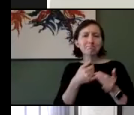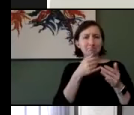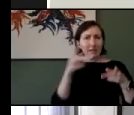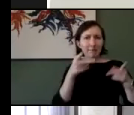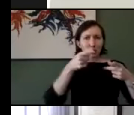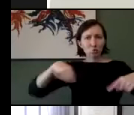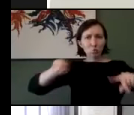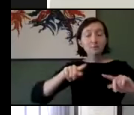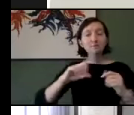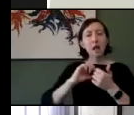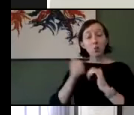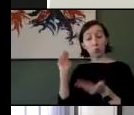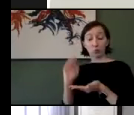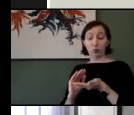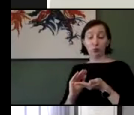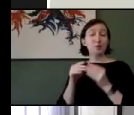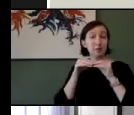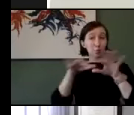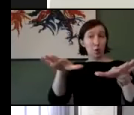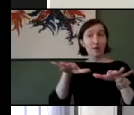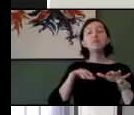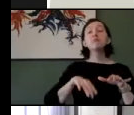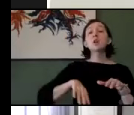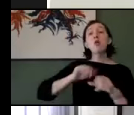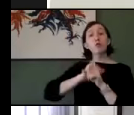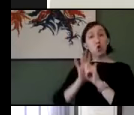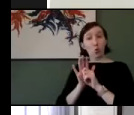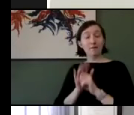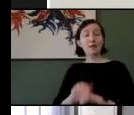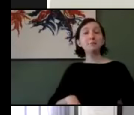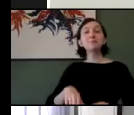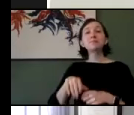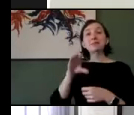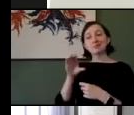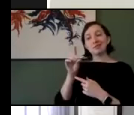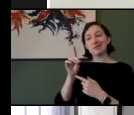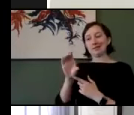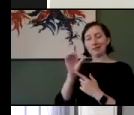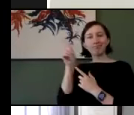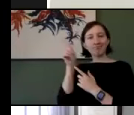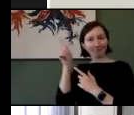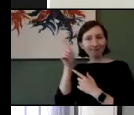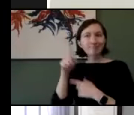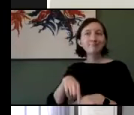the spread of COVID-19, the Centers for Disease Control and Prevention, CDC,